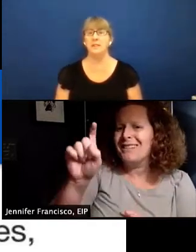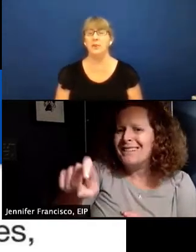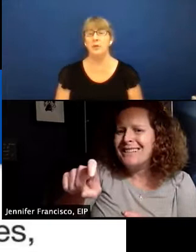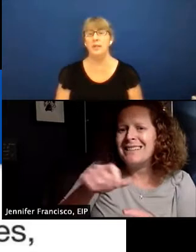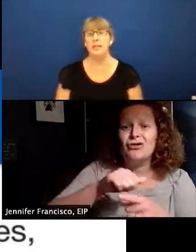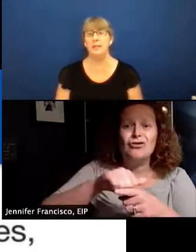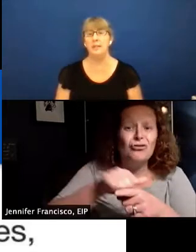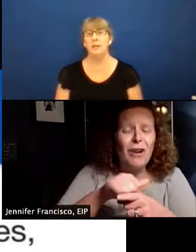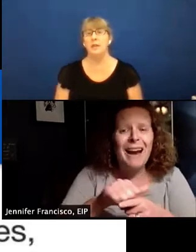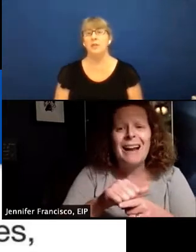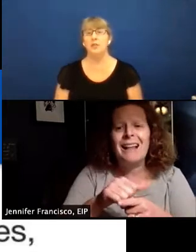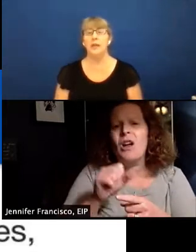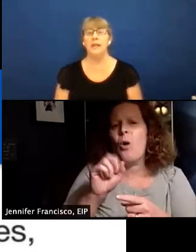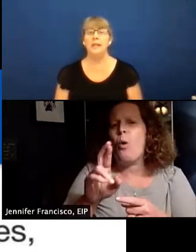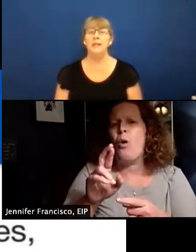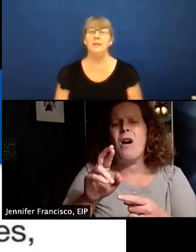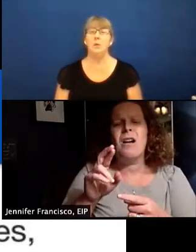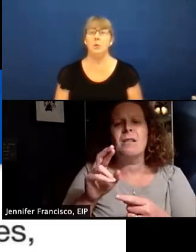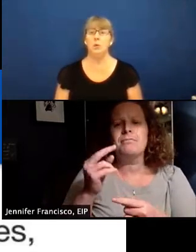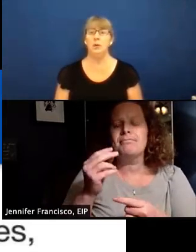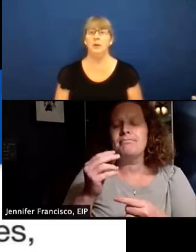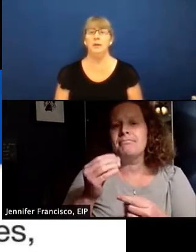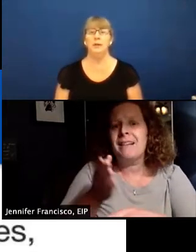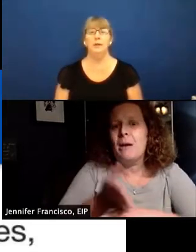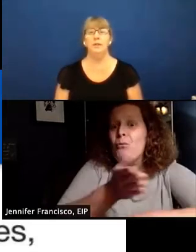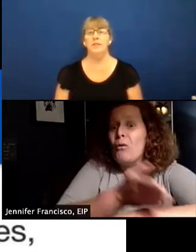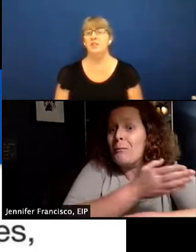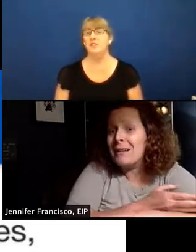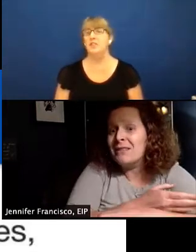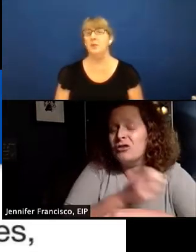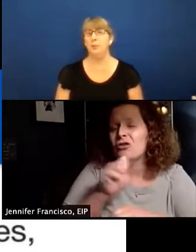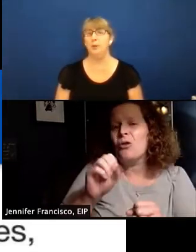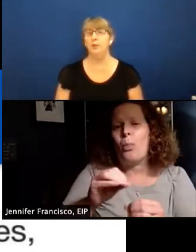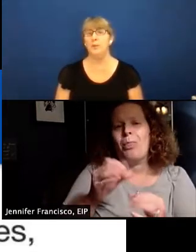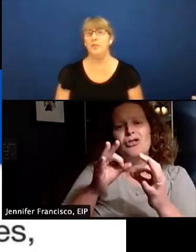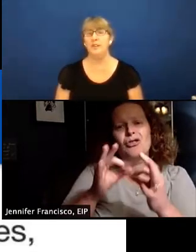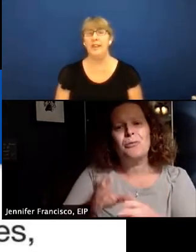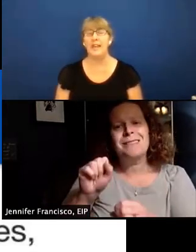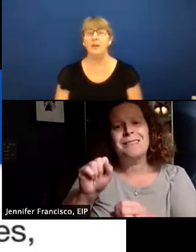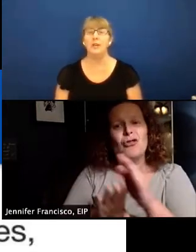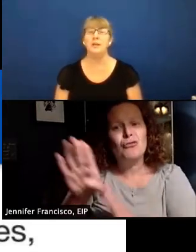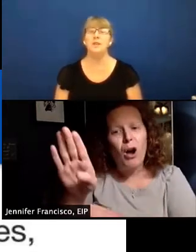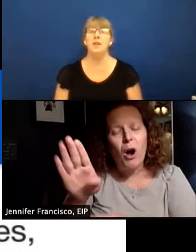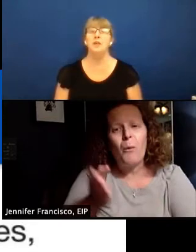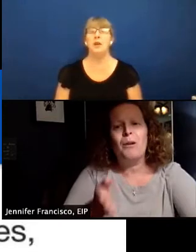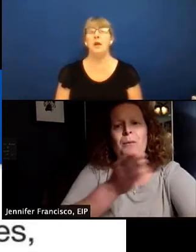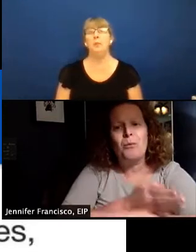who need training, or if they just need to improve specific areas to help our